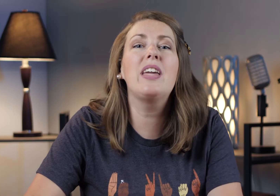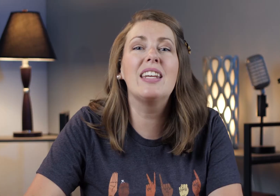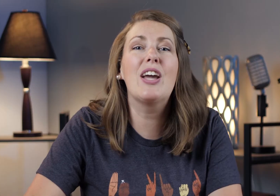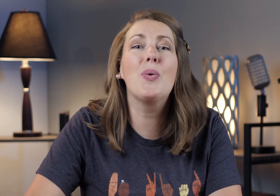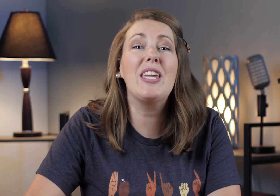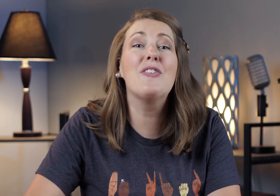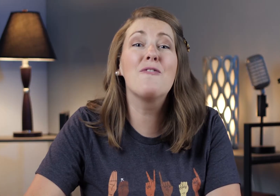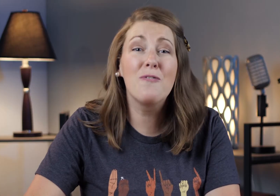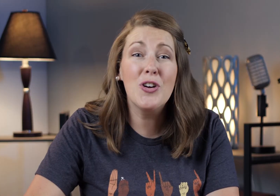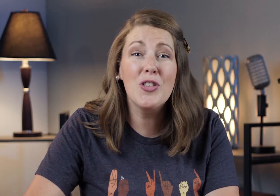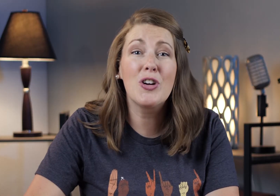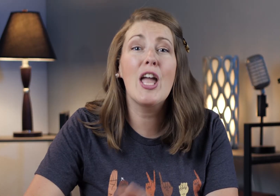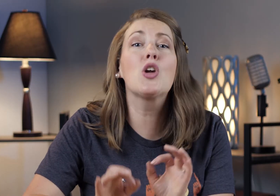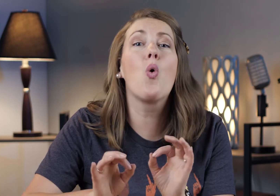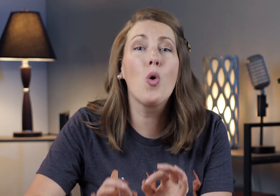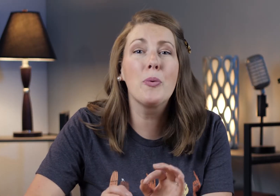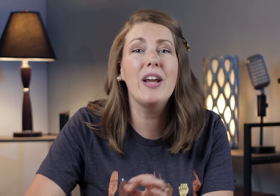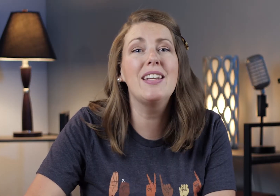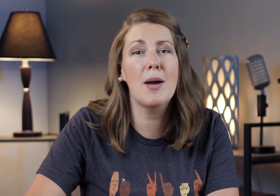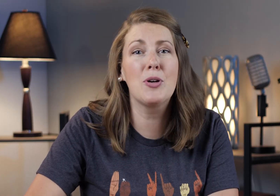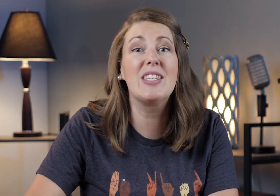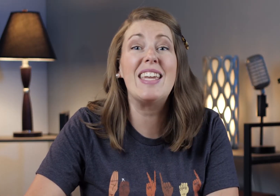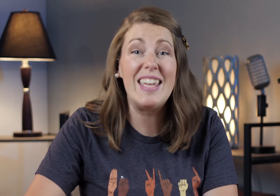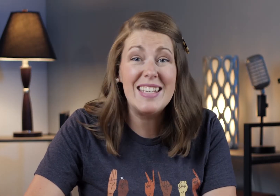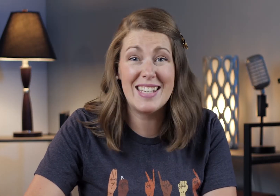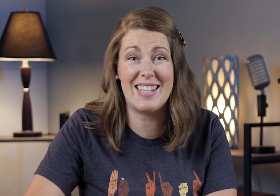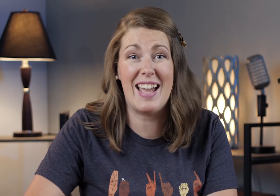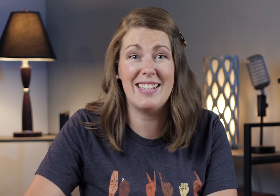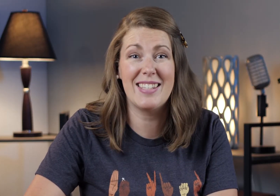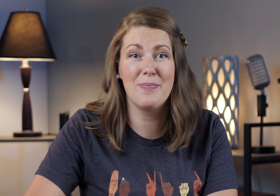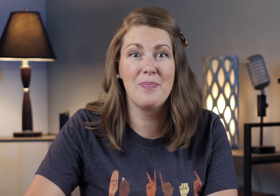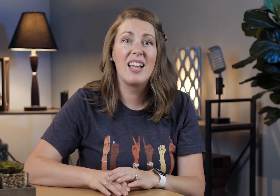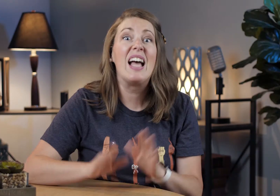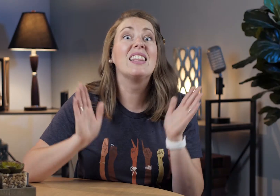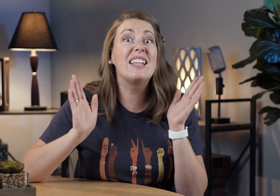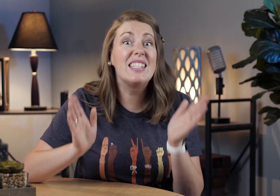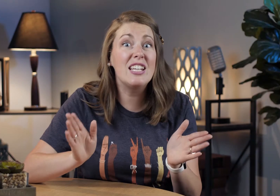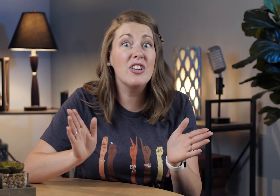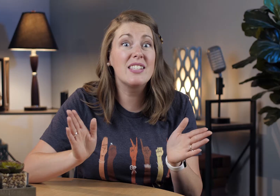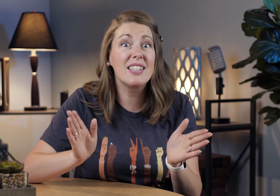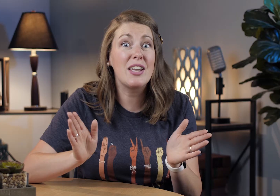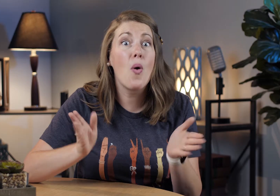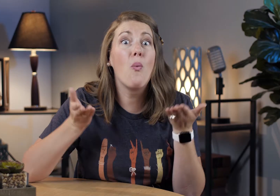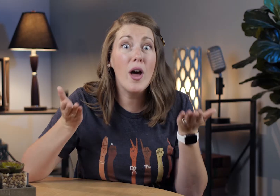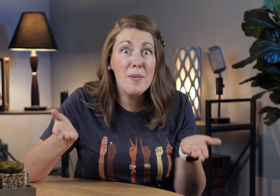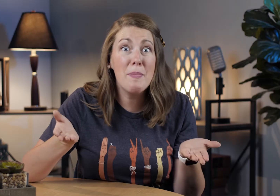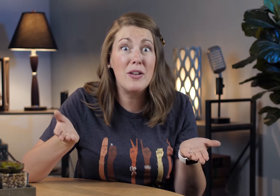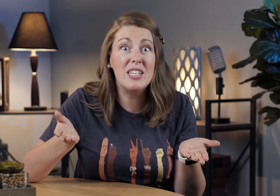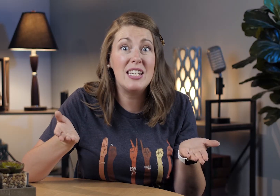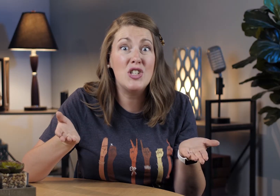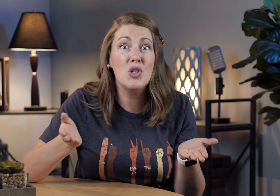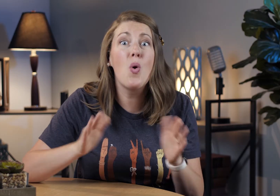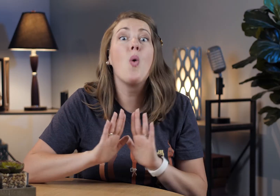we can go even further incorporating numbers into signs. Like seriously what I'm about to teach you